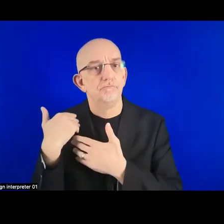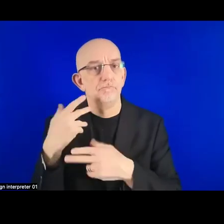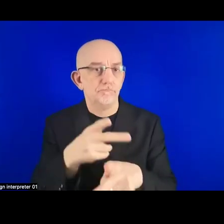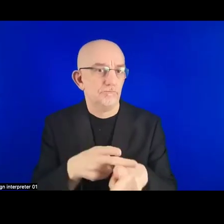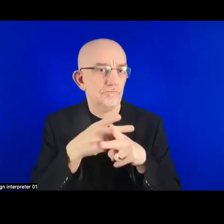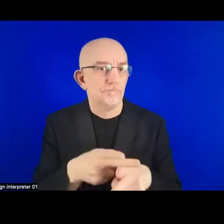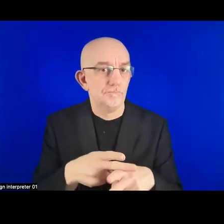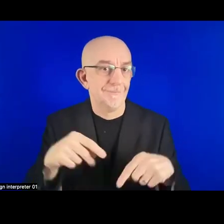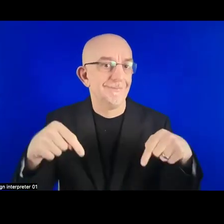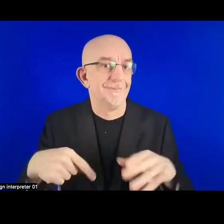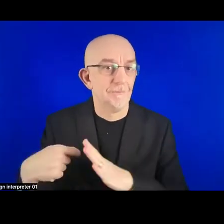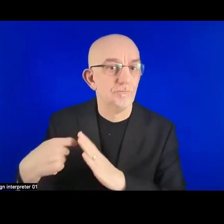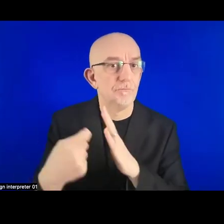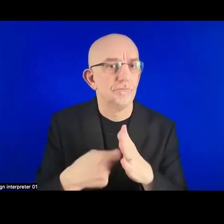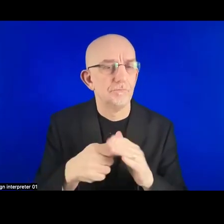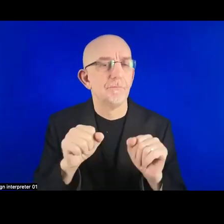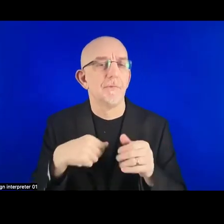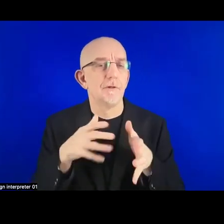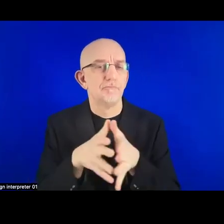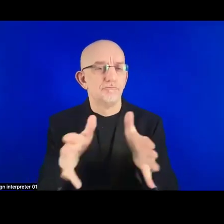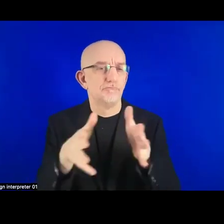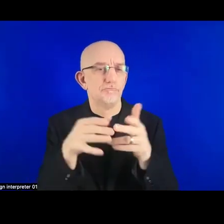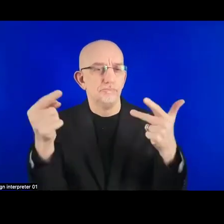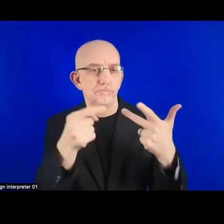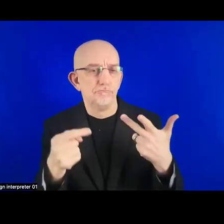applications. So as the others have done, I will give a small bit of background on